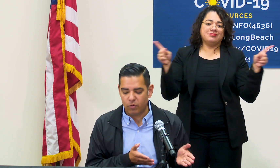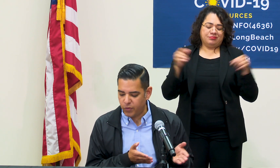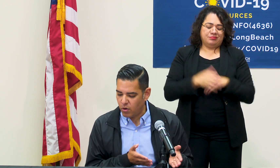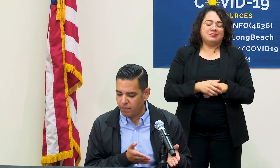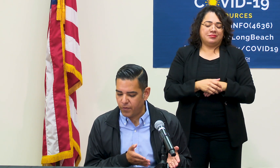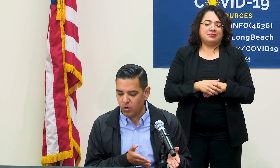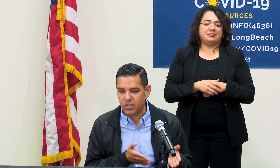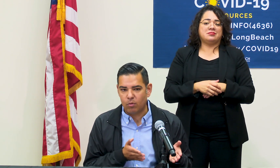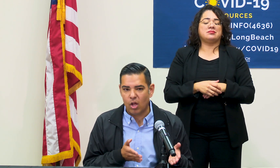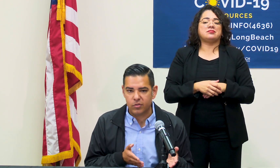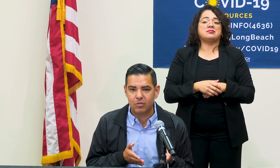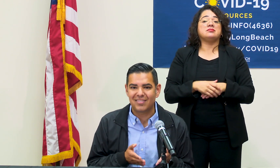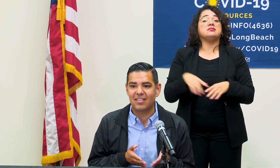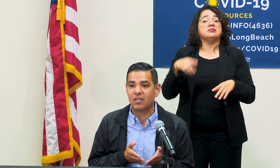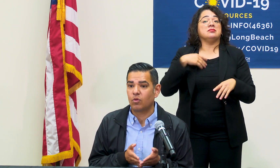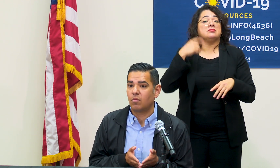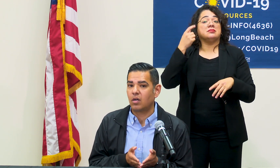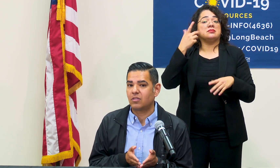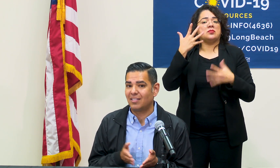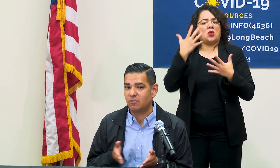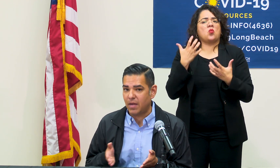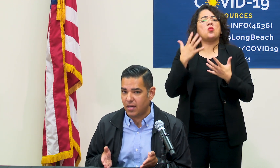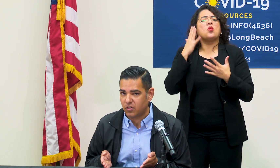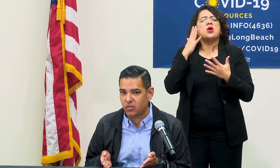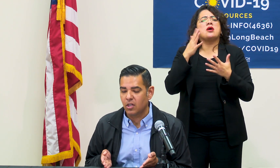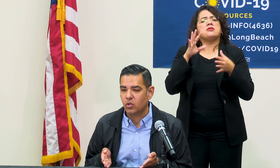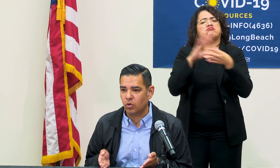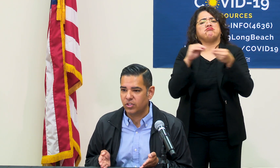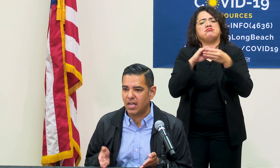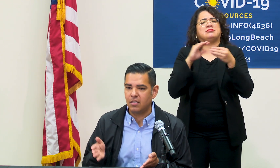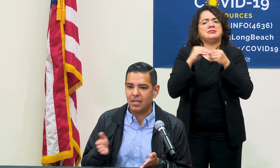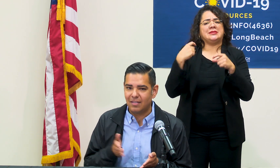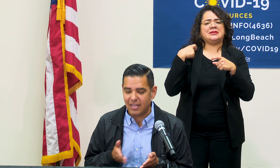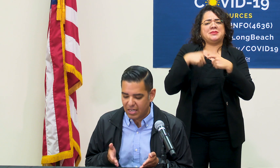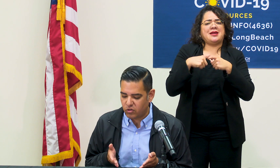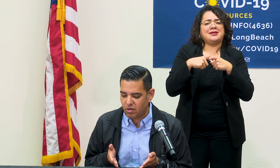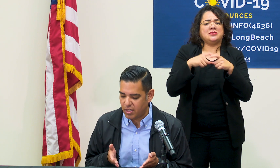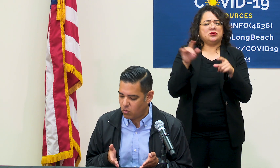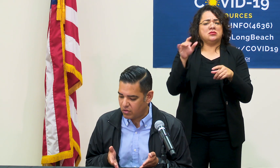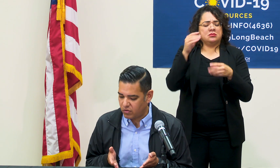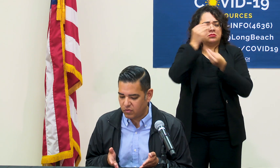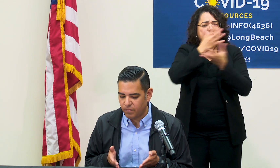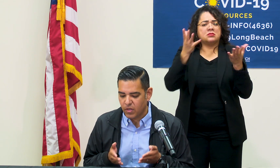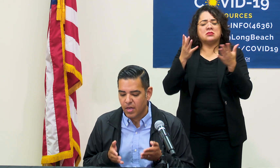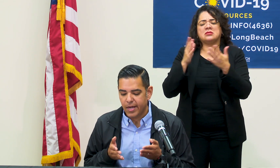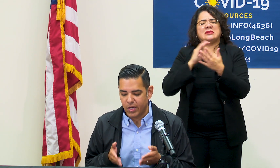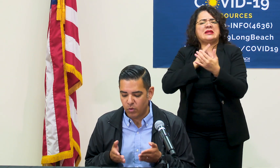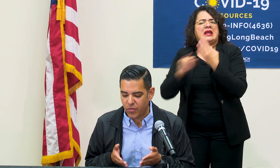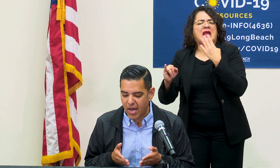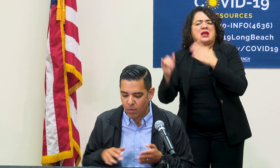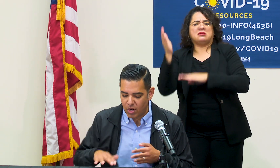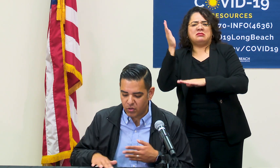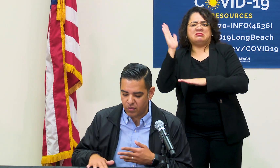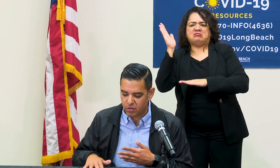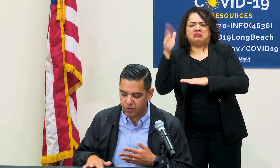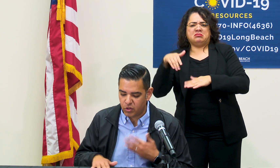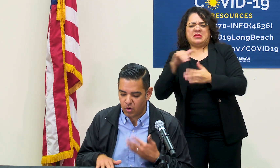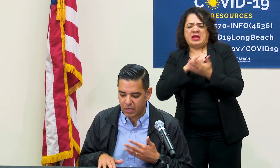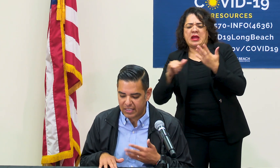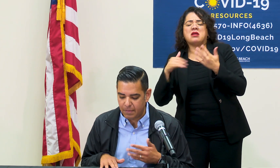a few other folks I will also say some remarks in Spanish towards the end and then answer any questions. With that, I want to turn this over to our key